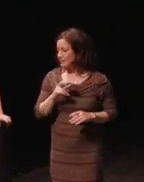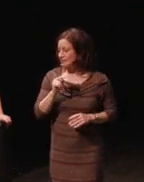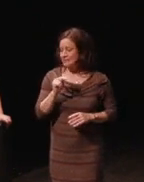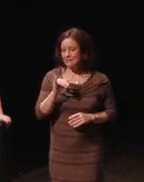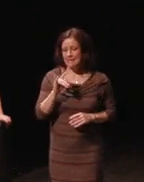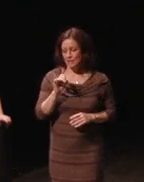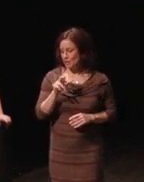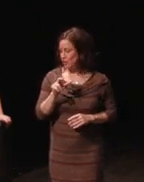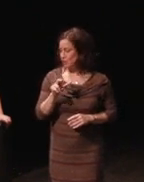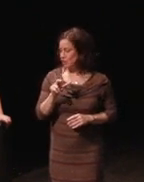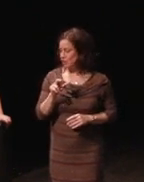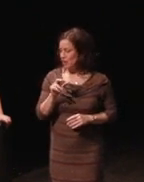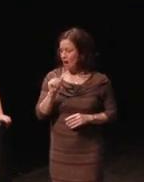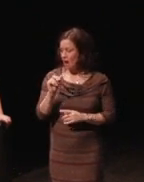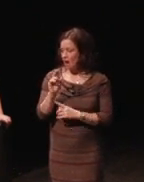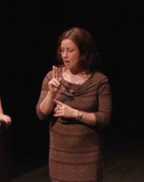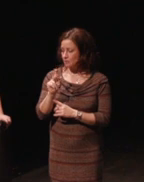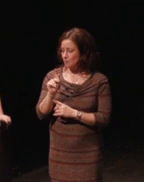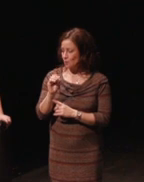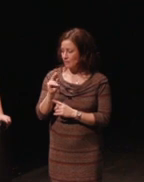our automation of certain areas of gameplay.